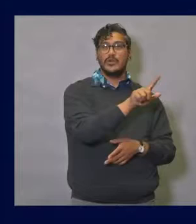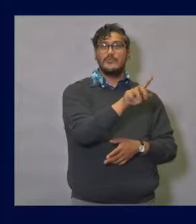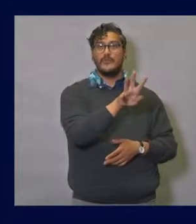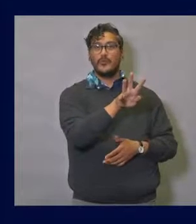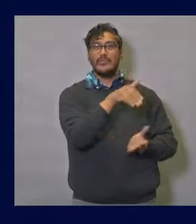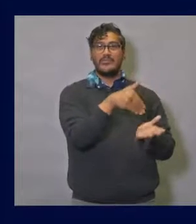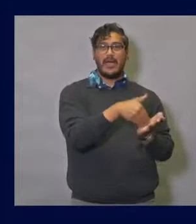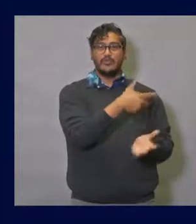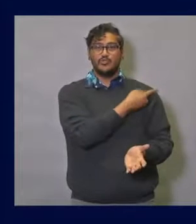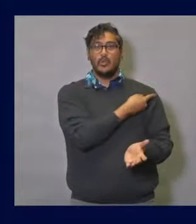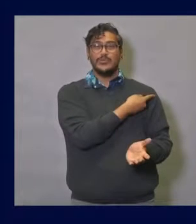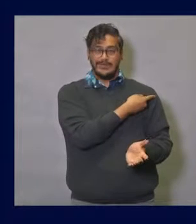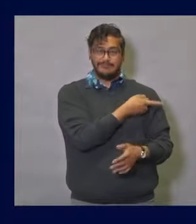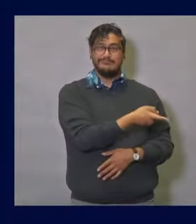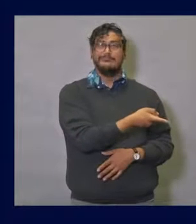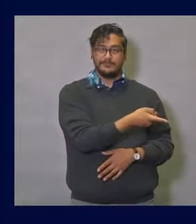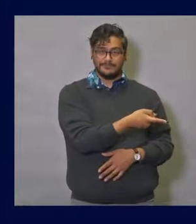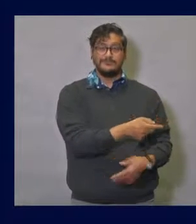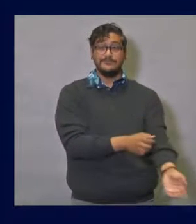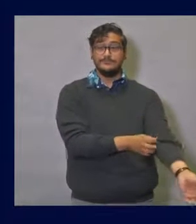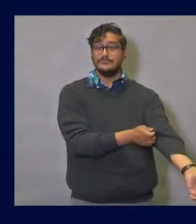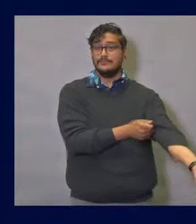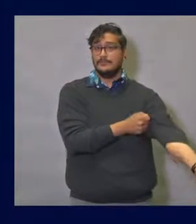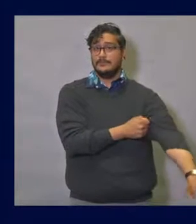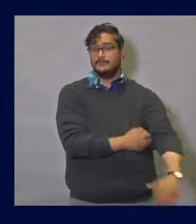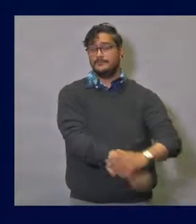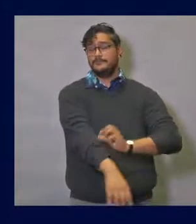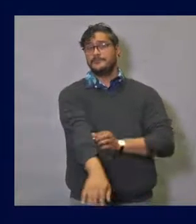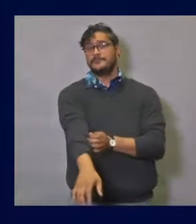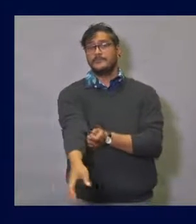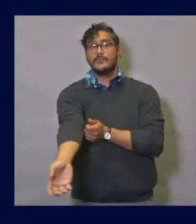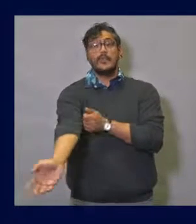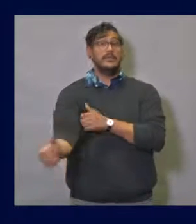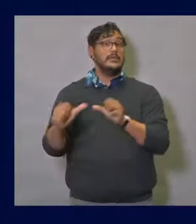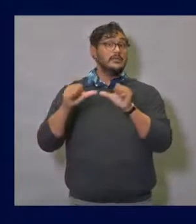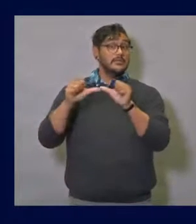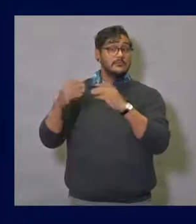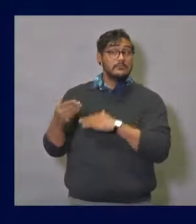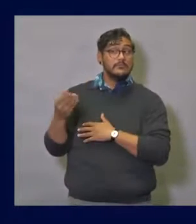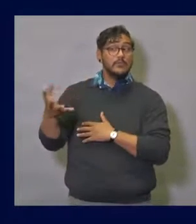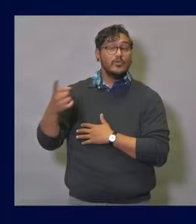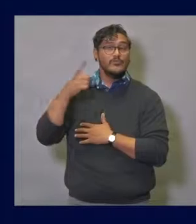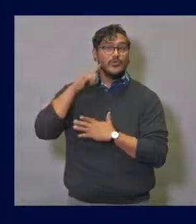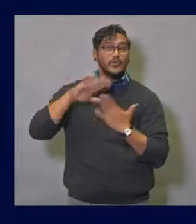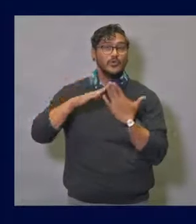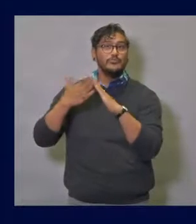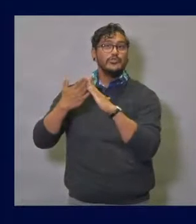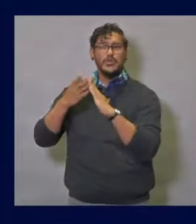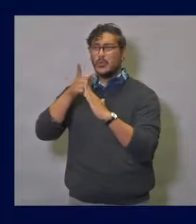PHARMACIES ARE ADMINISTERING OVER 24,000 DOSES. WE ARE CONTINUING TO INCREASE